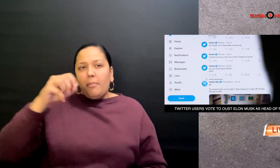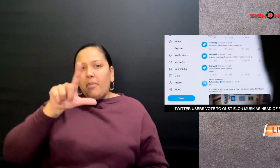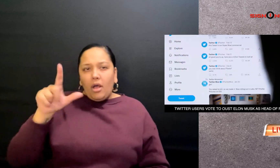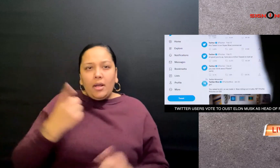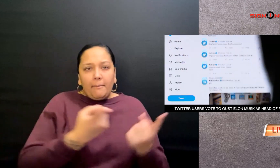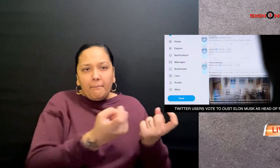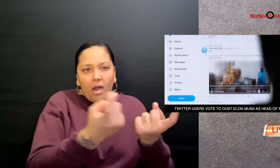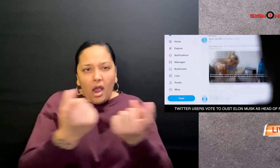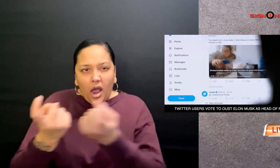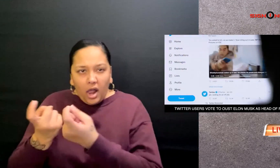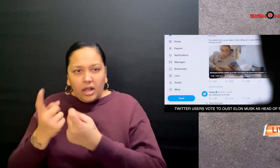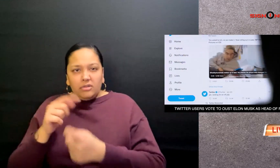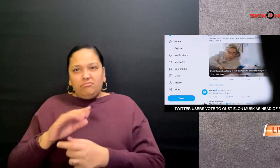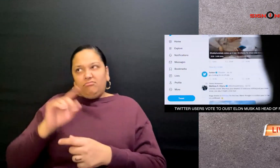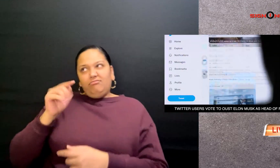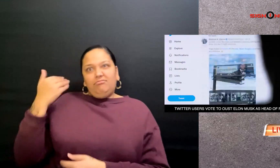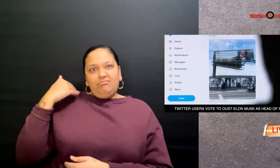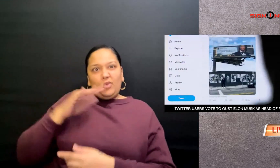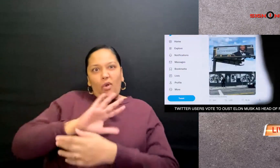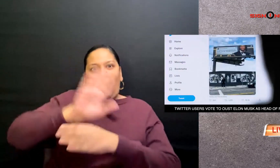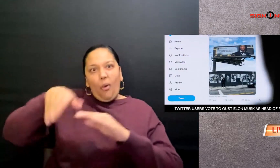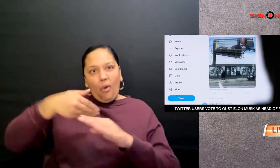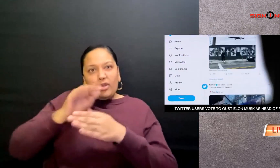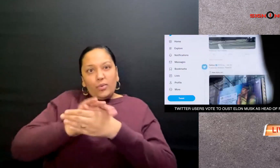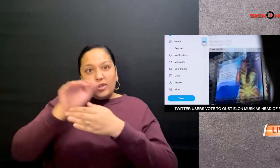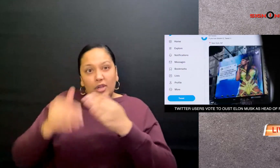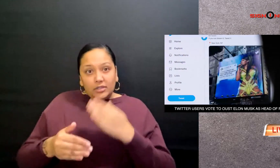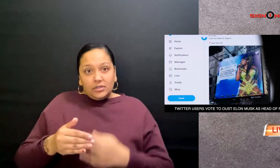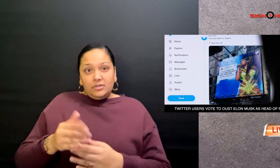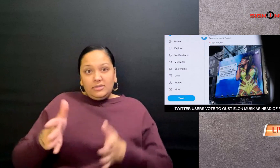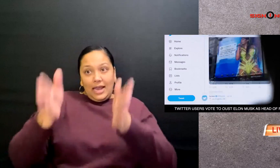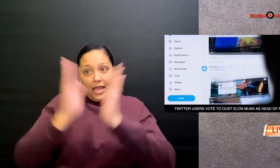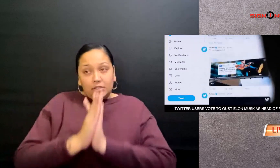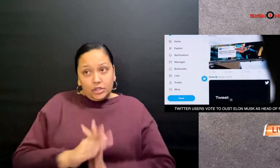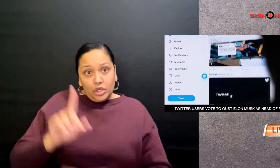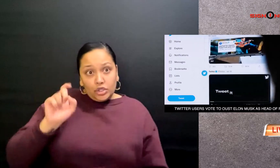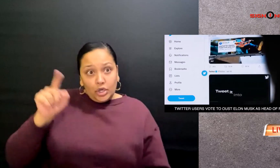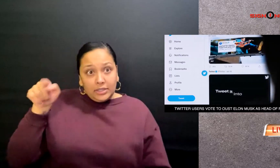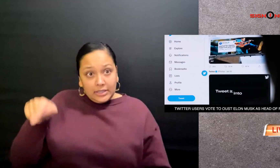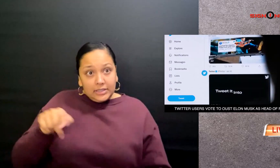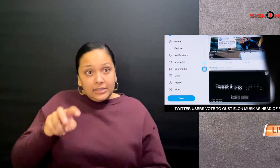Musk created a Twitter poll over the weekend asking if he should step down